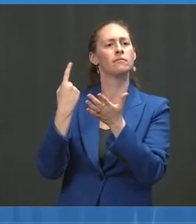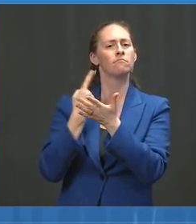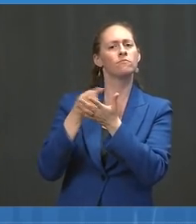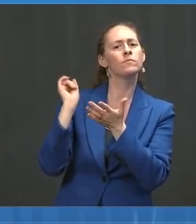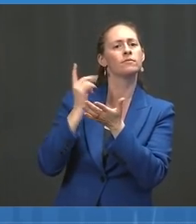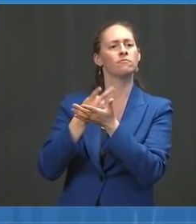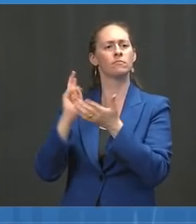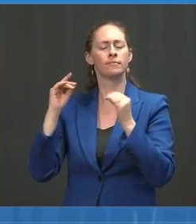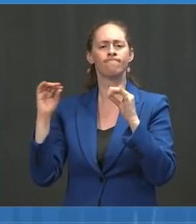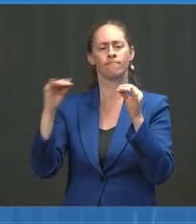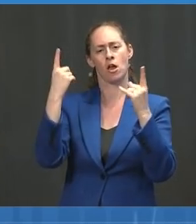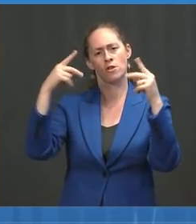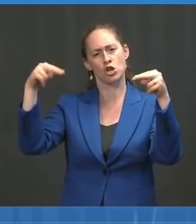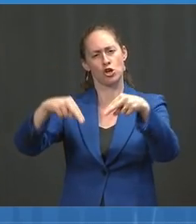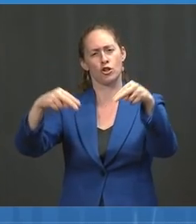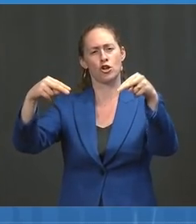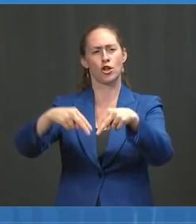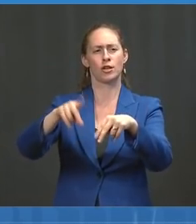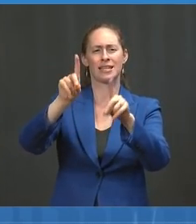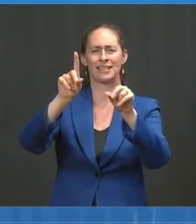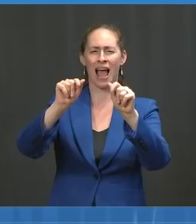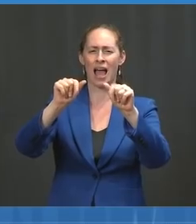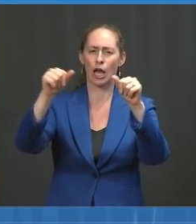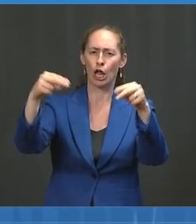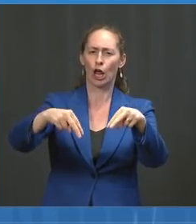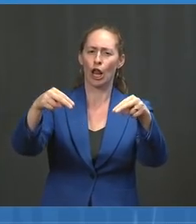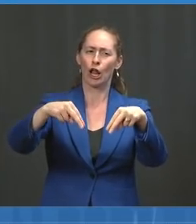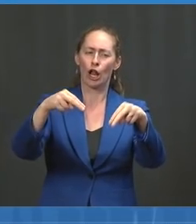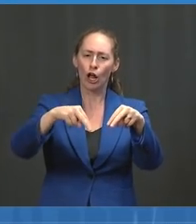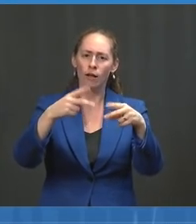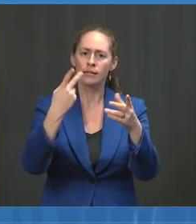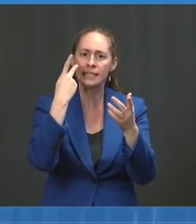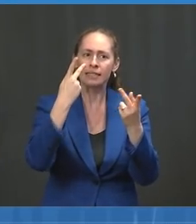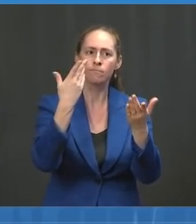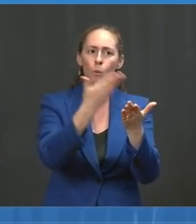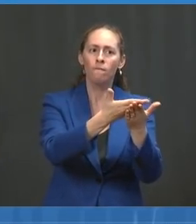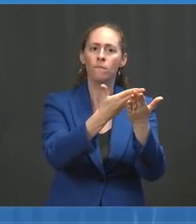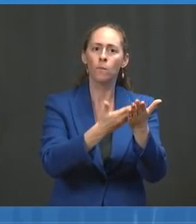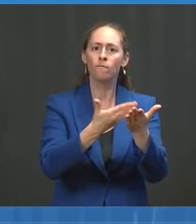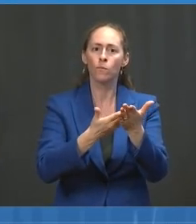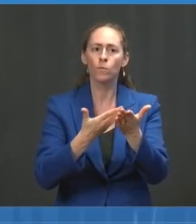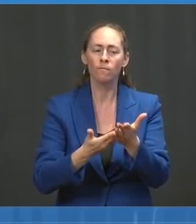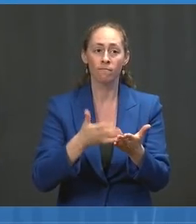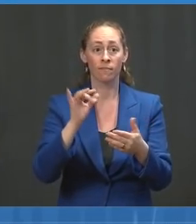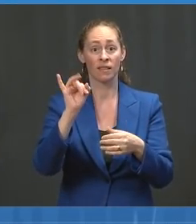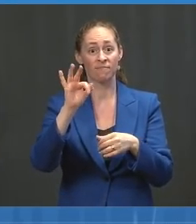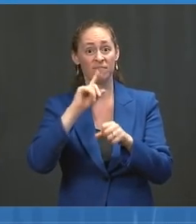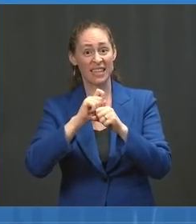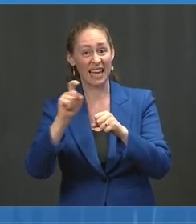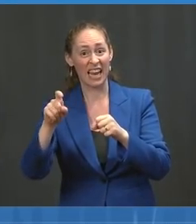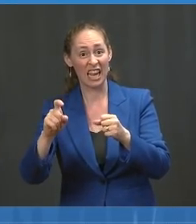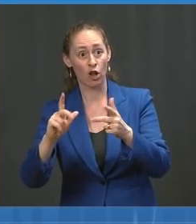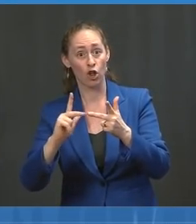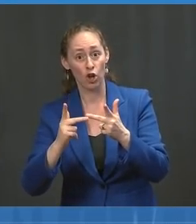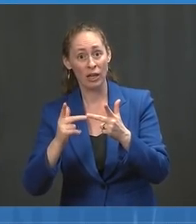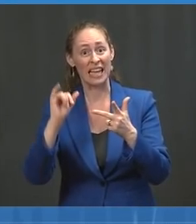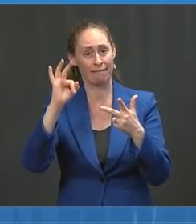to look for evidence that breakthroughs are increasing, any evidence that boosters may be needed. And if and when we see that, we will tell you.